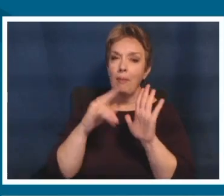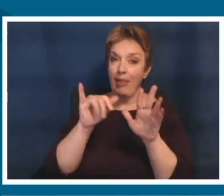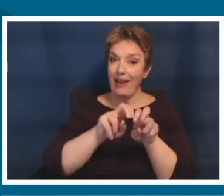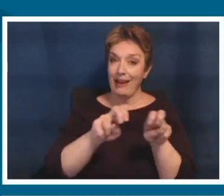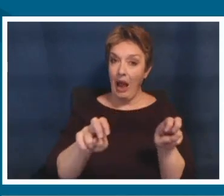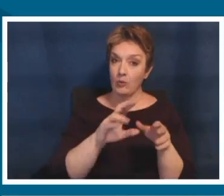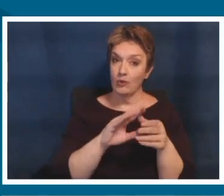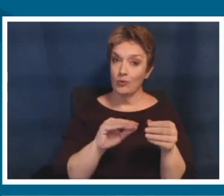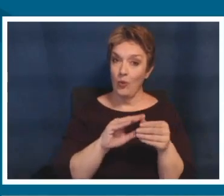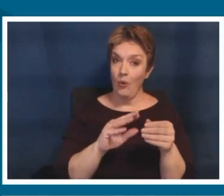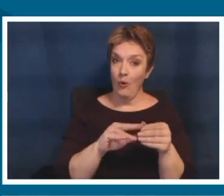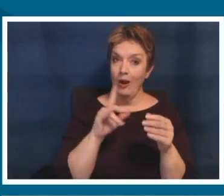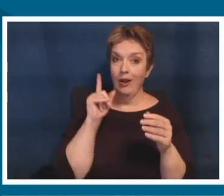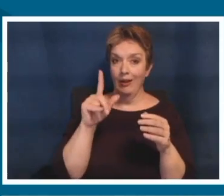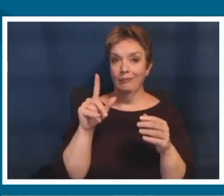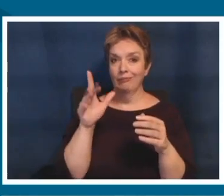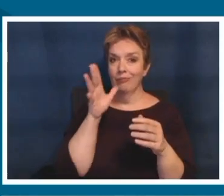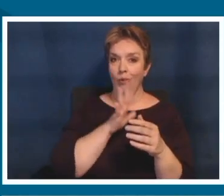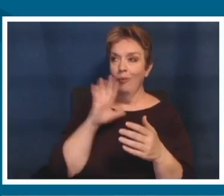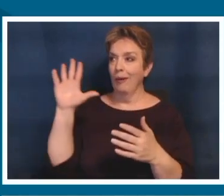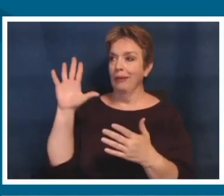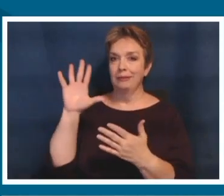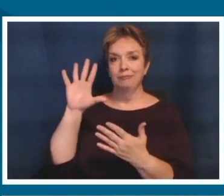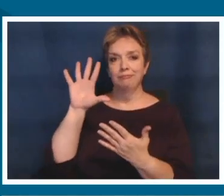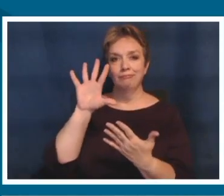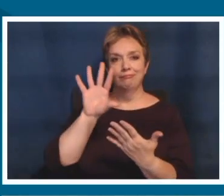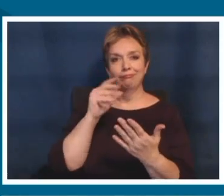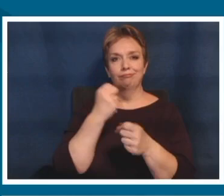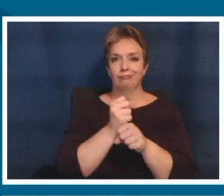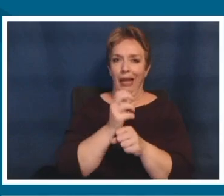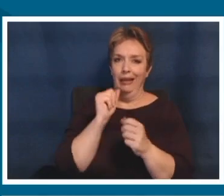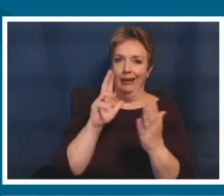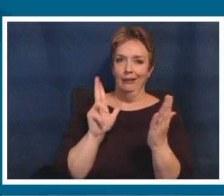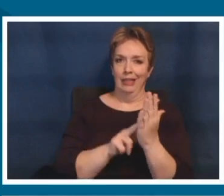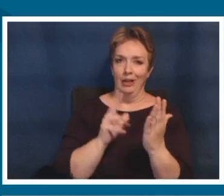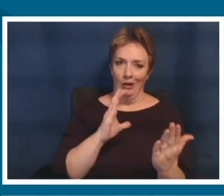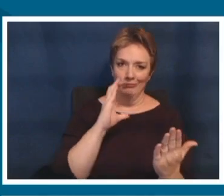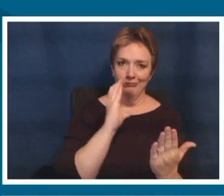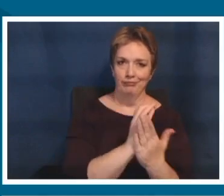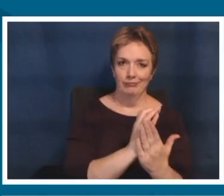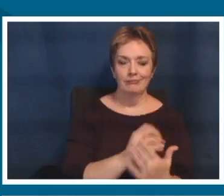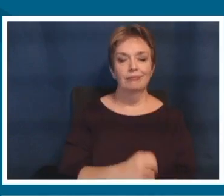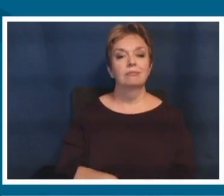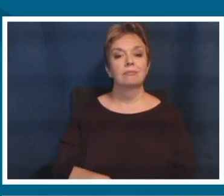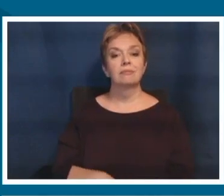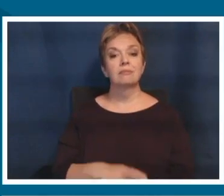school itself we wanted to look at what invisible